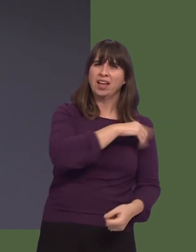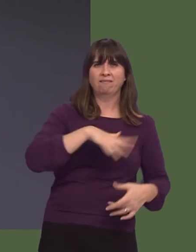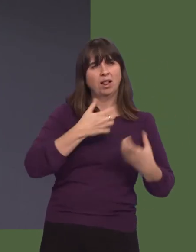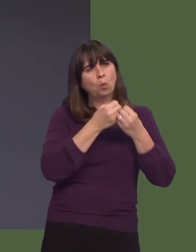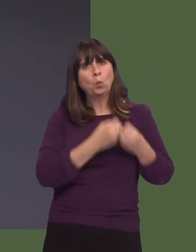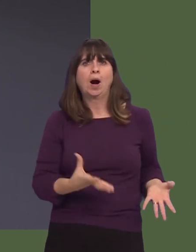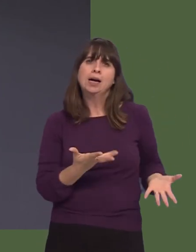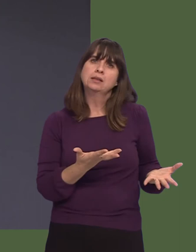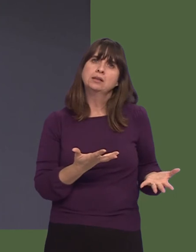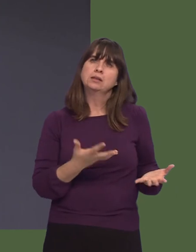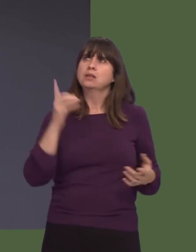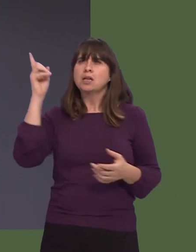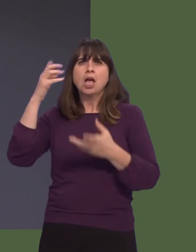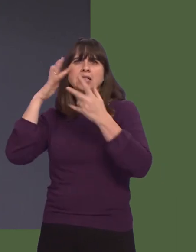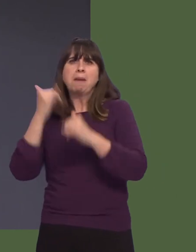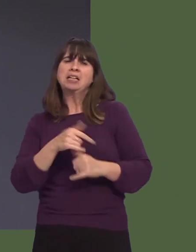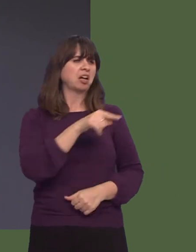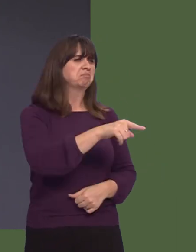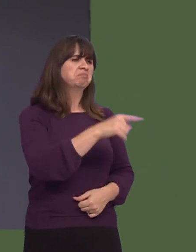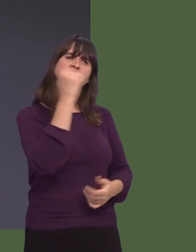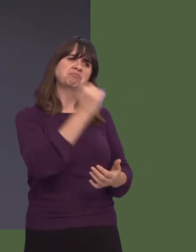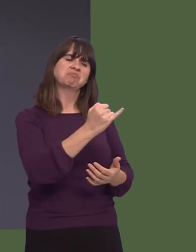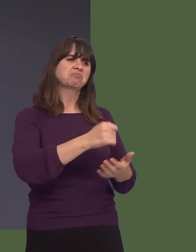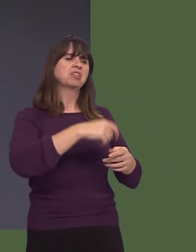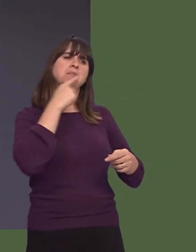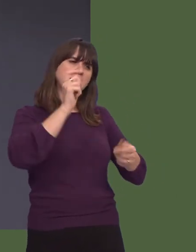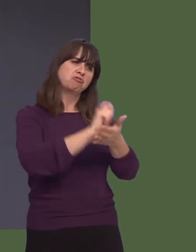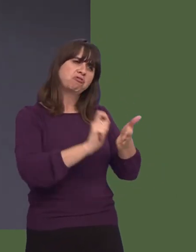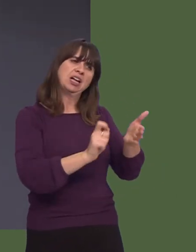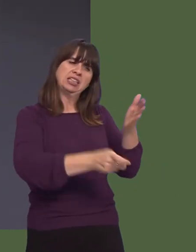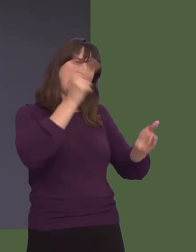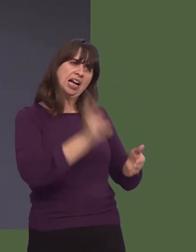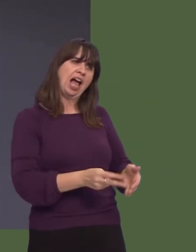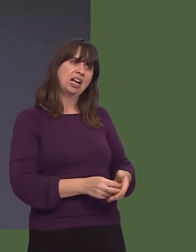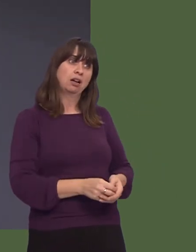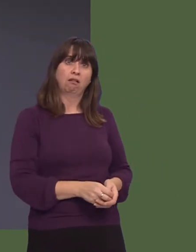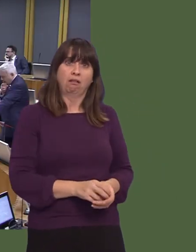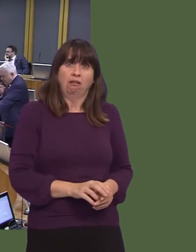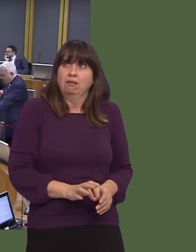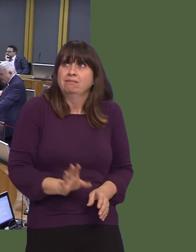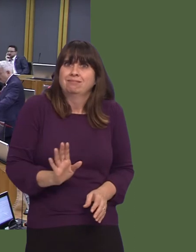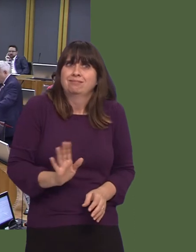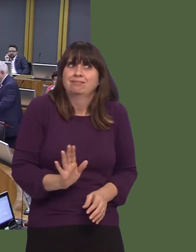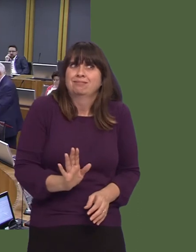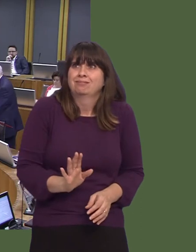Wrecsam am y broses yna ac am eu gorfodi nhw i fynd yn Ùl a rhedeg proses a oedd yn amlwg